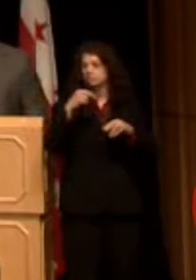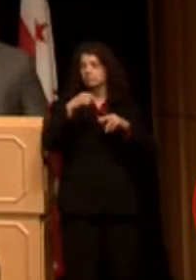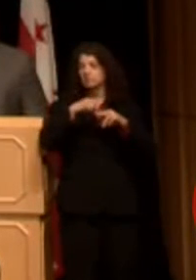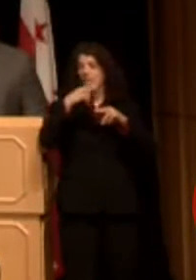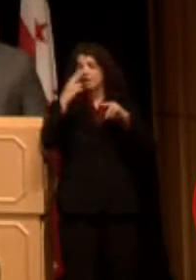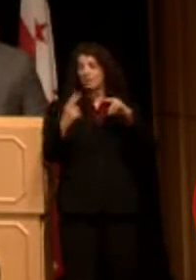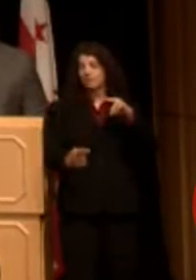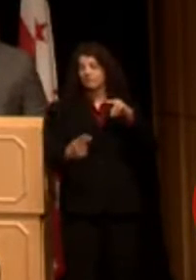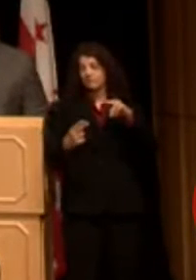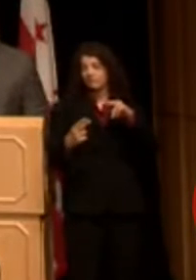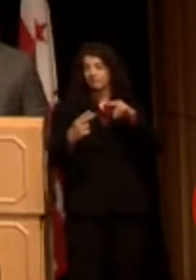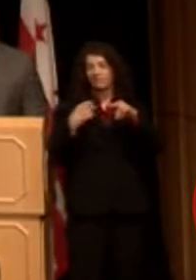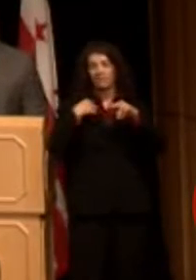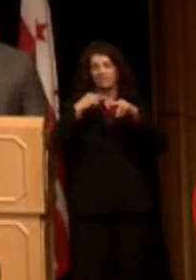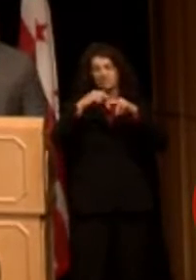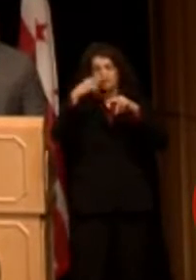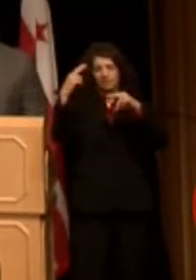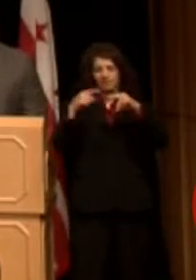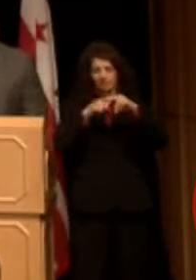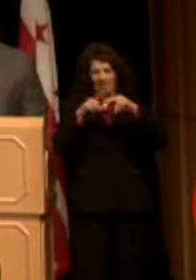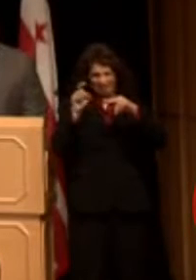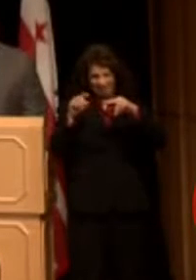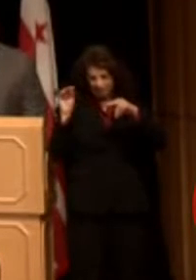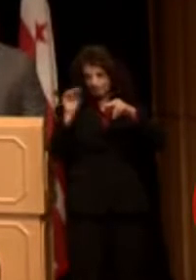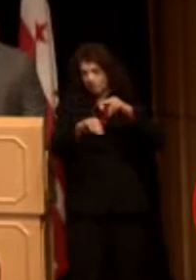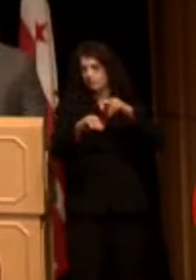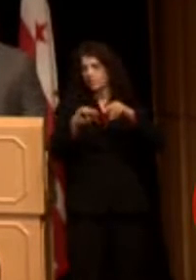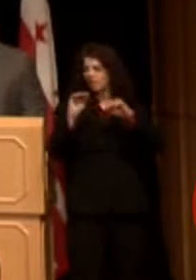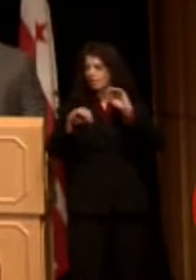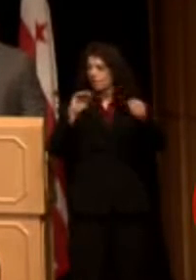A GENERAL CONTRACTOR WILL BE SELECTED IN MAY TO BRING THESE